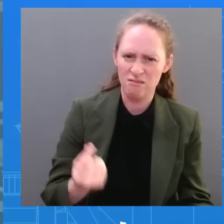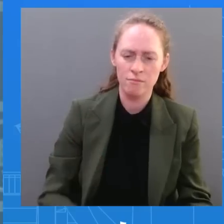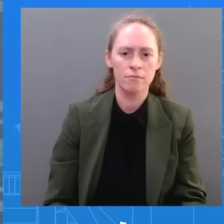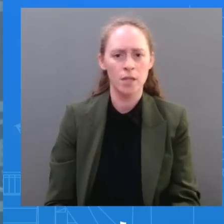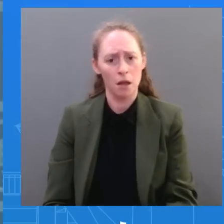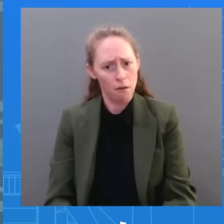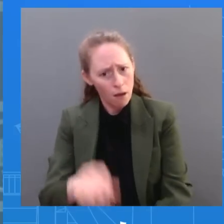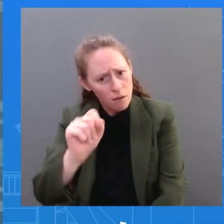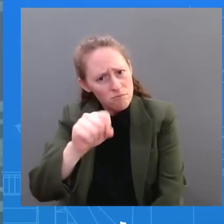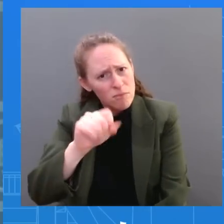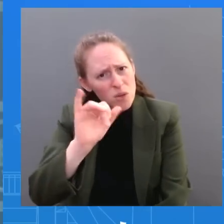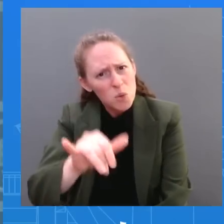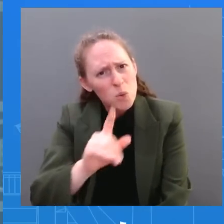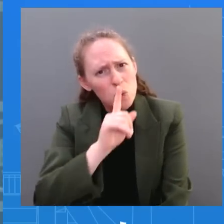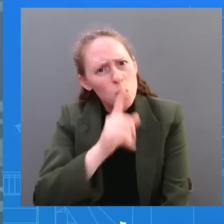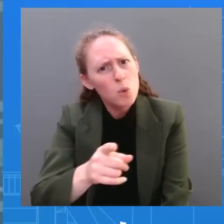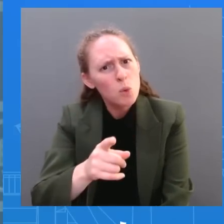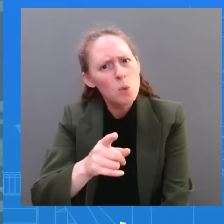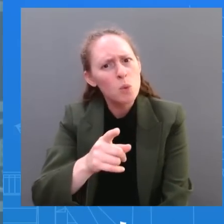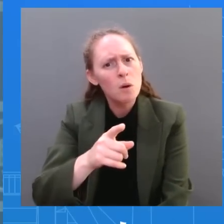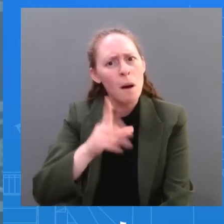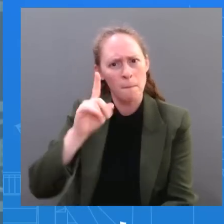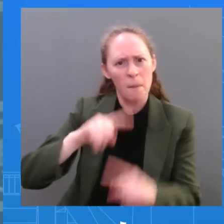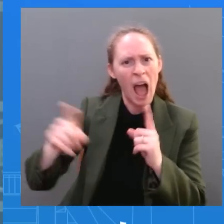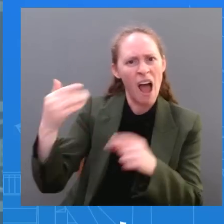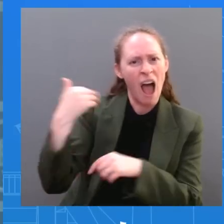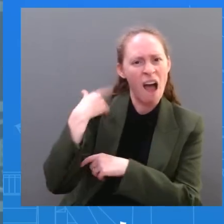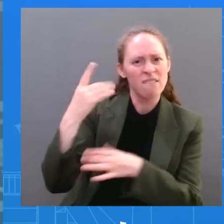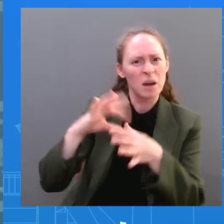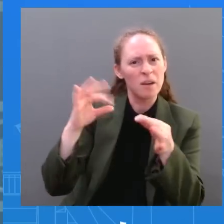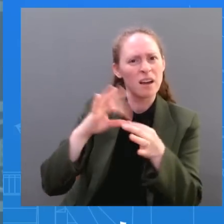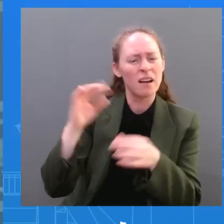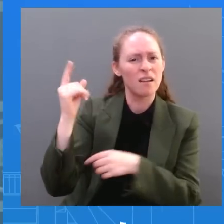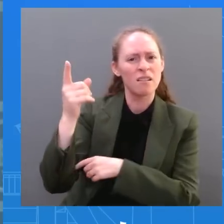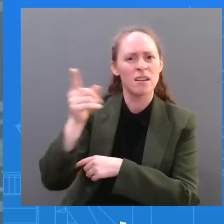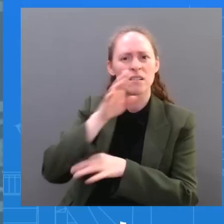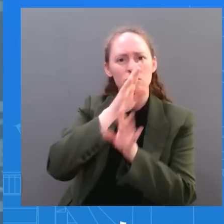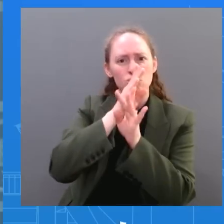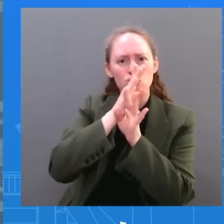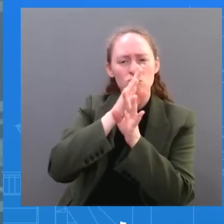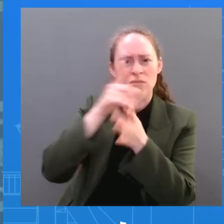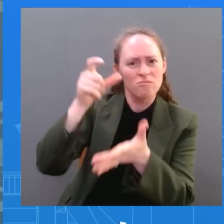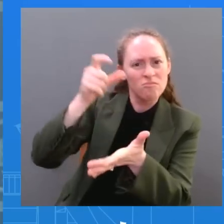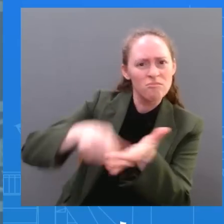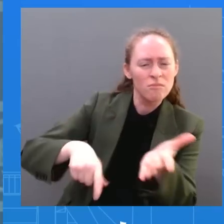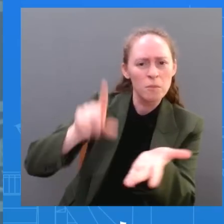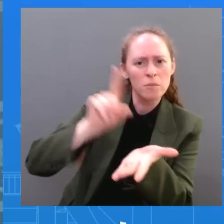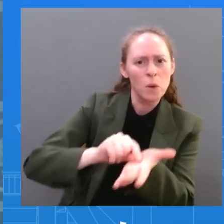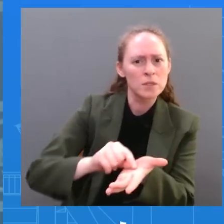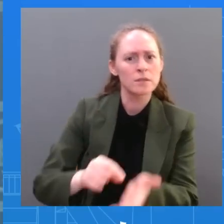He's leaving a voicemail about a New York Times article -- Ms. Jean-Pierre: But secondly -- The Press: -- considering -- concerning Hunter Biden's business dealings. And it says, "I think you're clear."